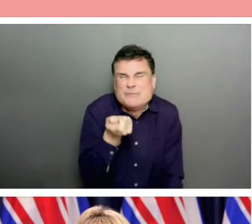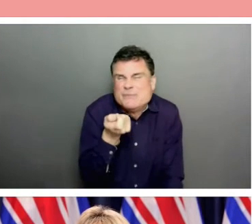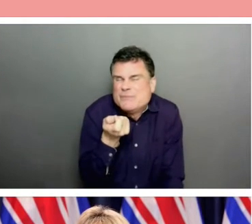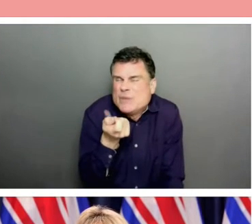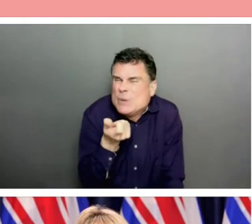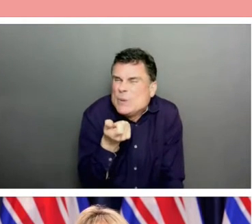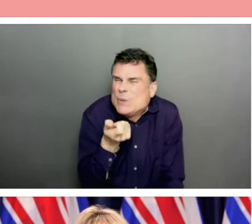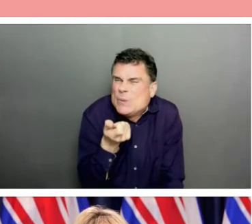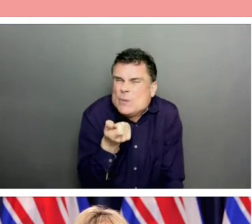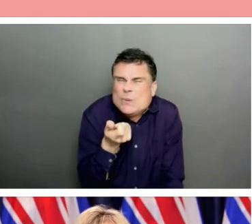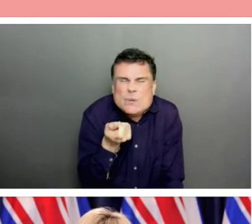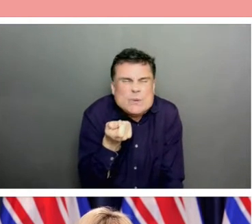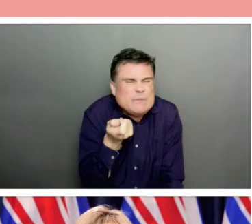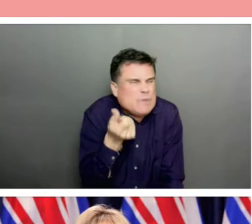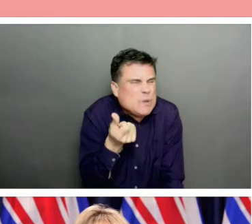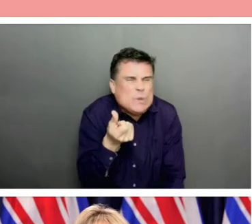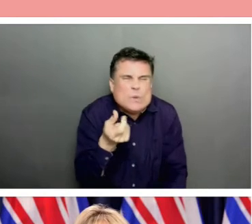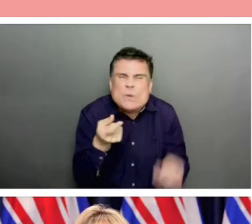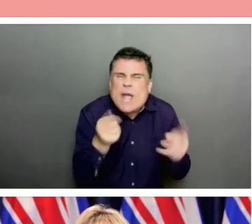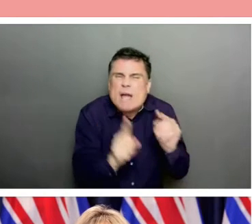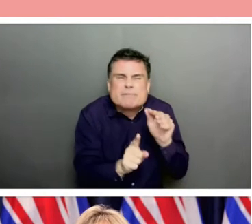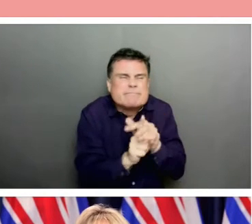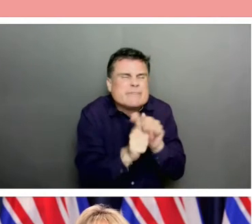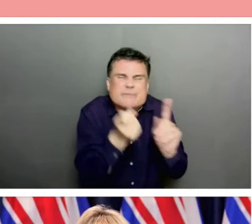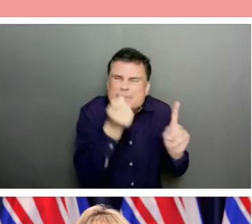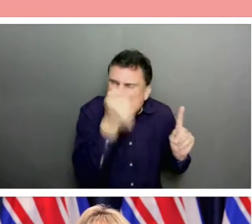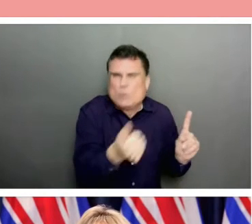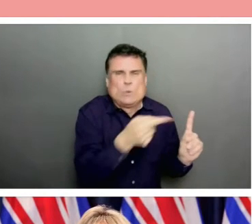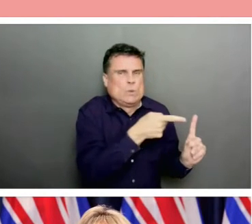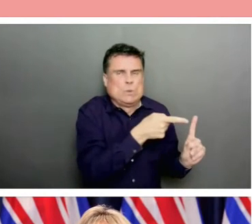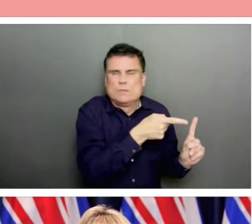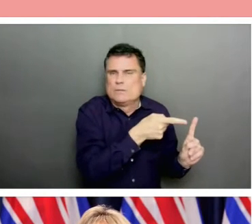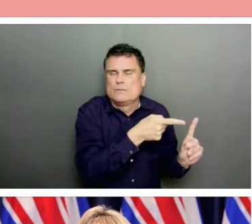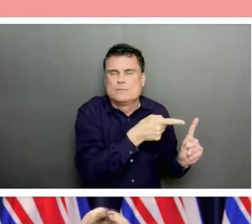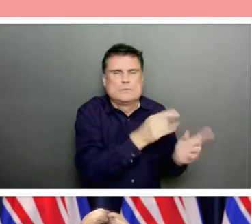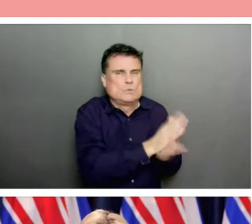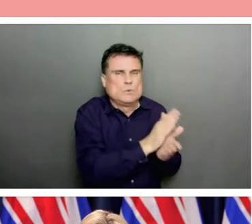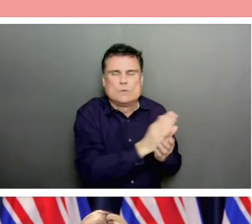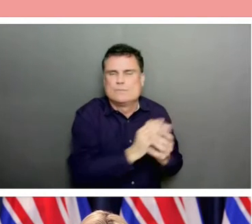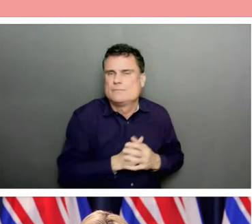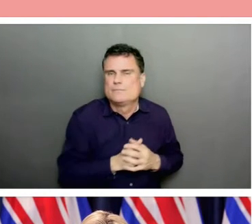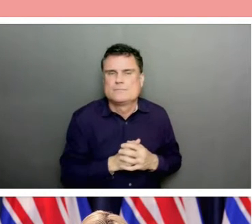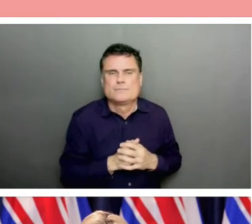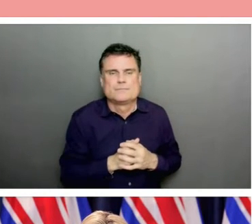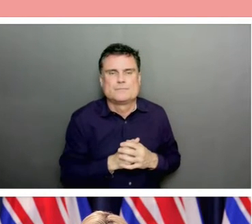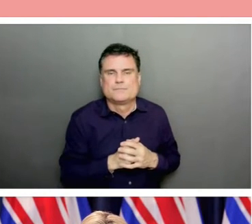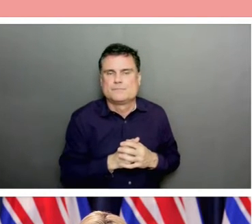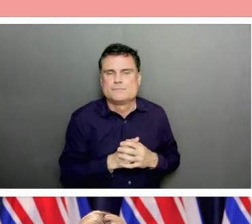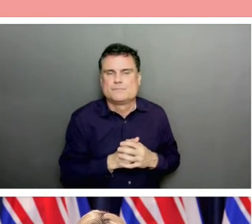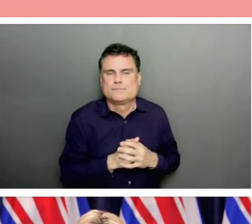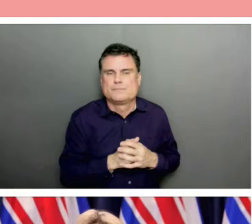it has been fairly consistent, about 10 to 12 per cent since the beginning of the pandemic.